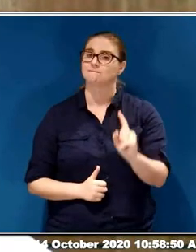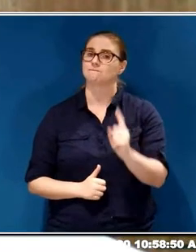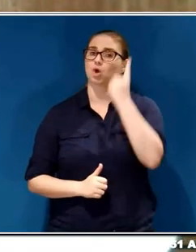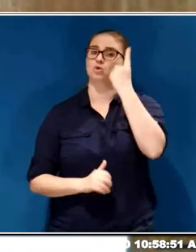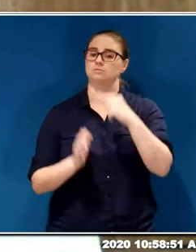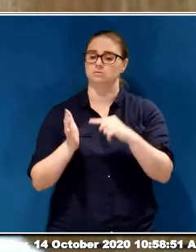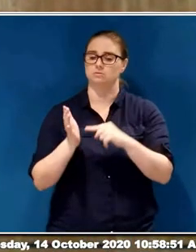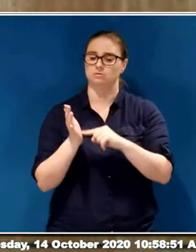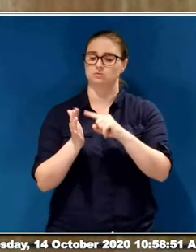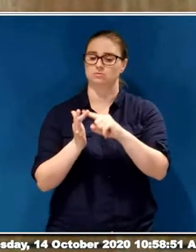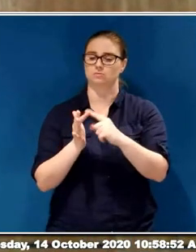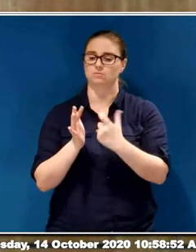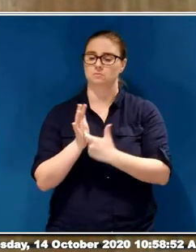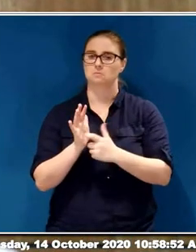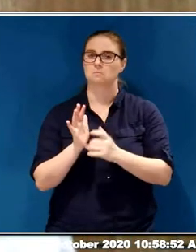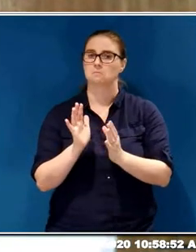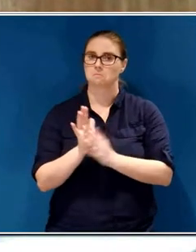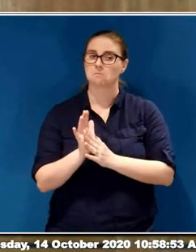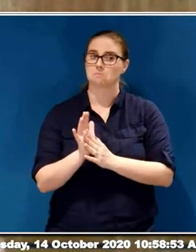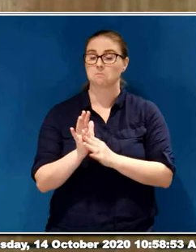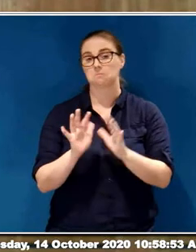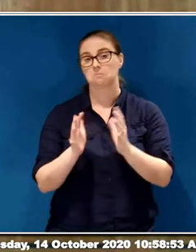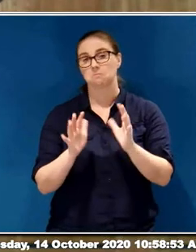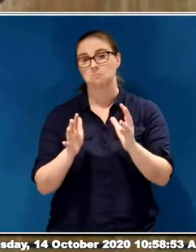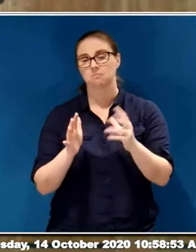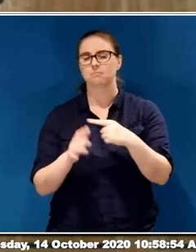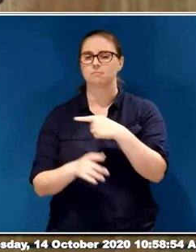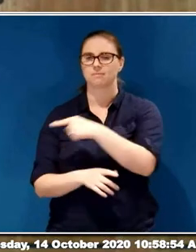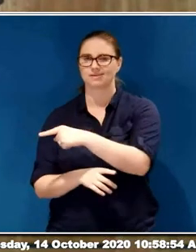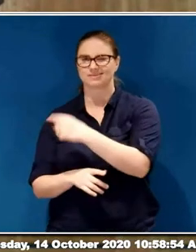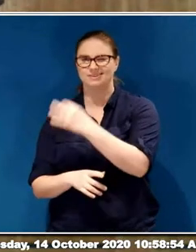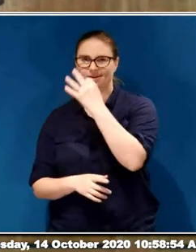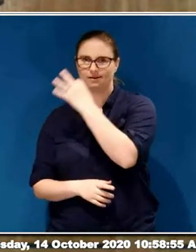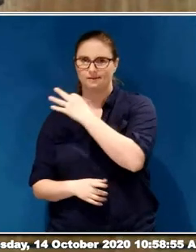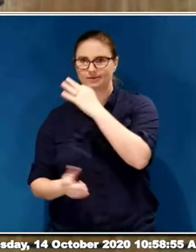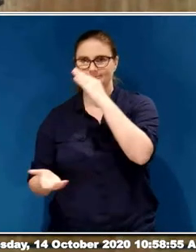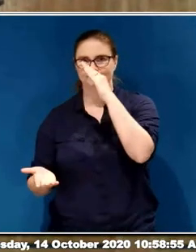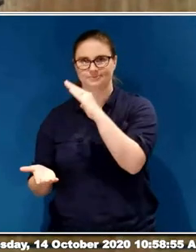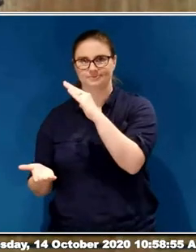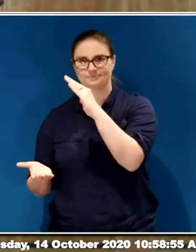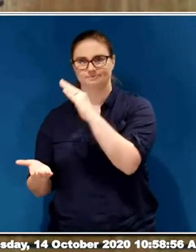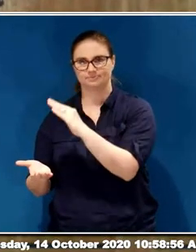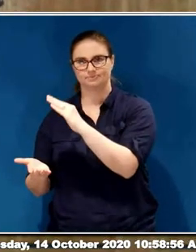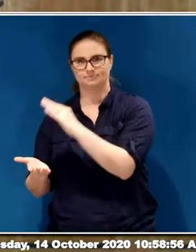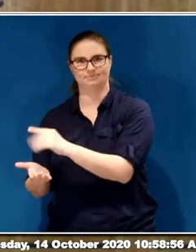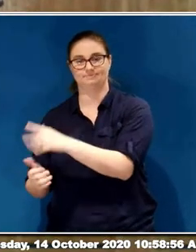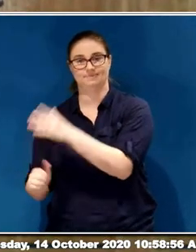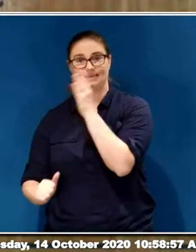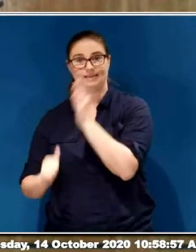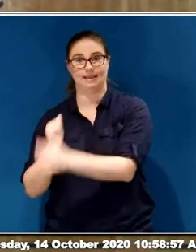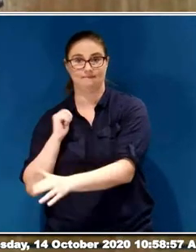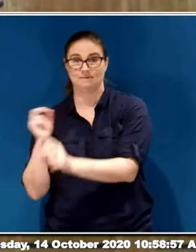been reduced and he never made a full-time return to school, I do believe